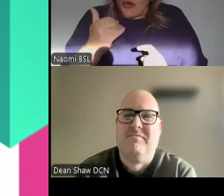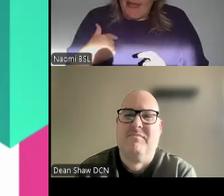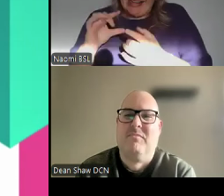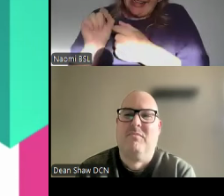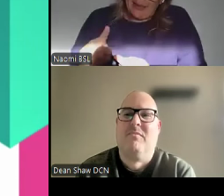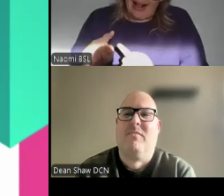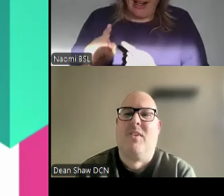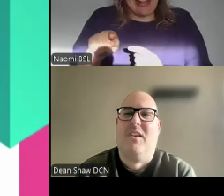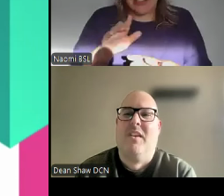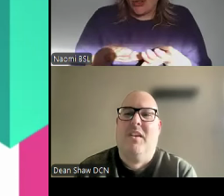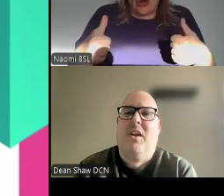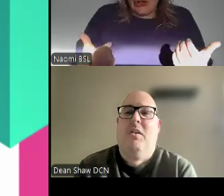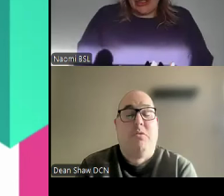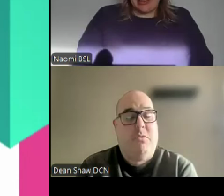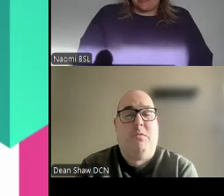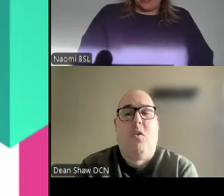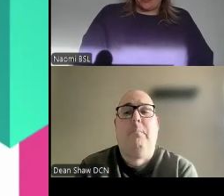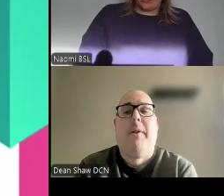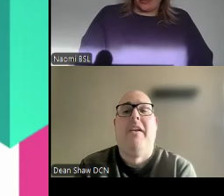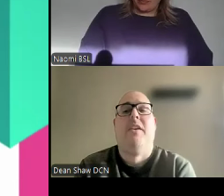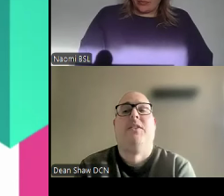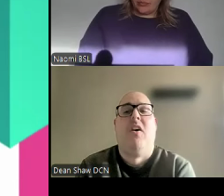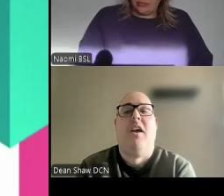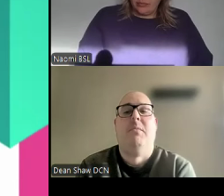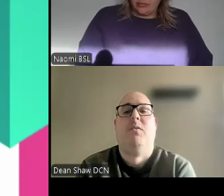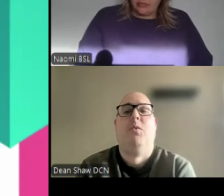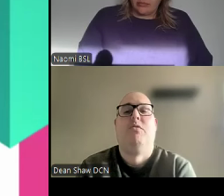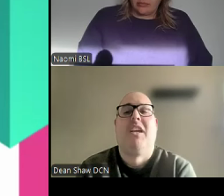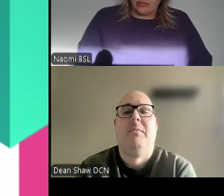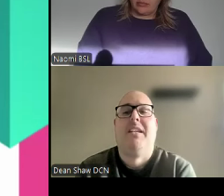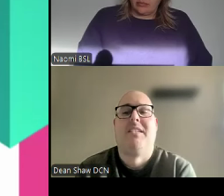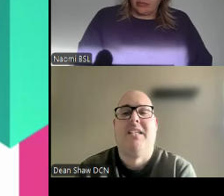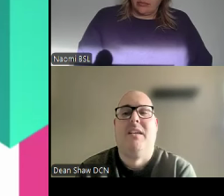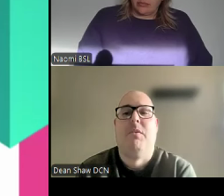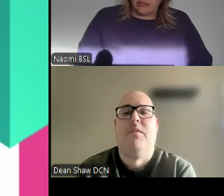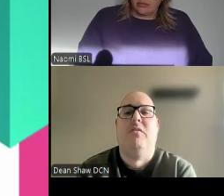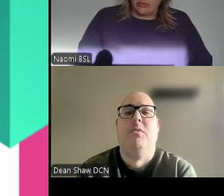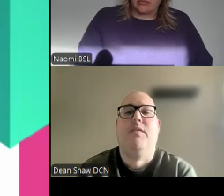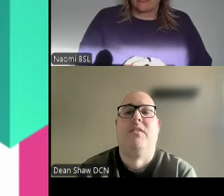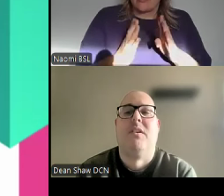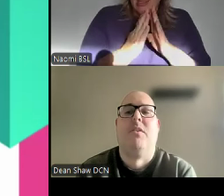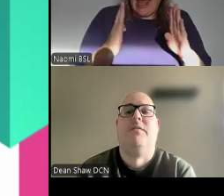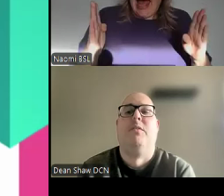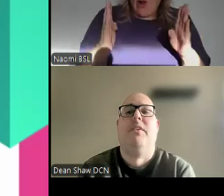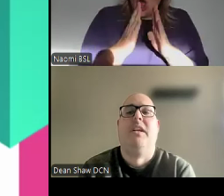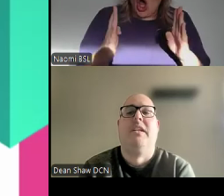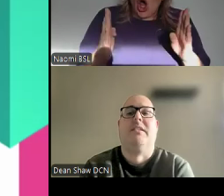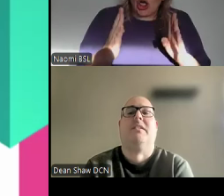That's not great, is it? Cool. What period of time would you recommend setting before removing someone from the list?